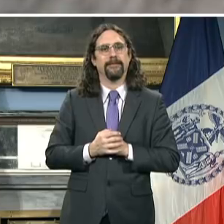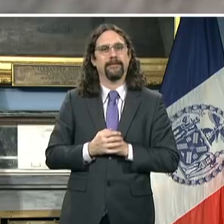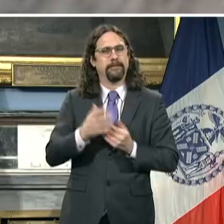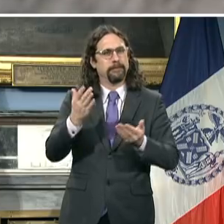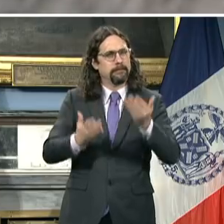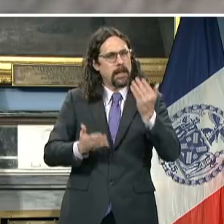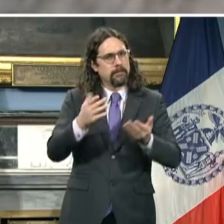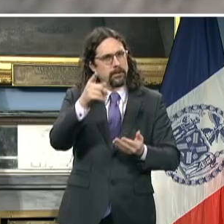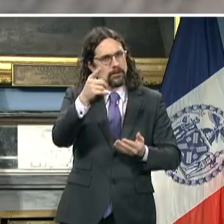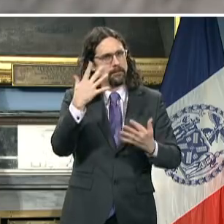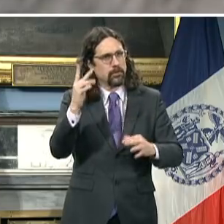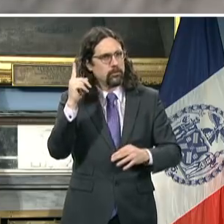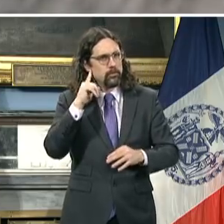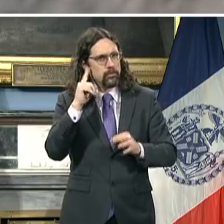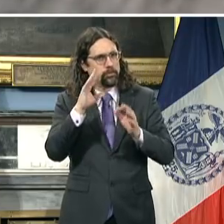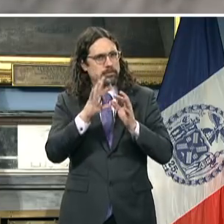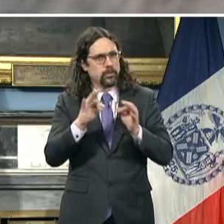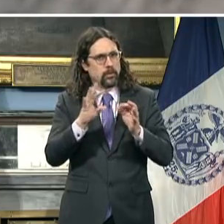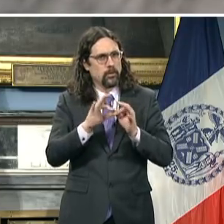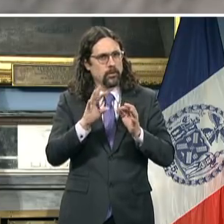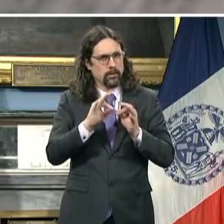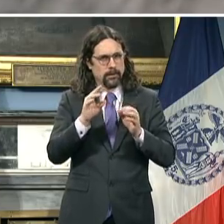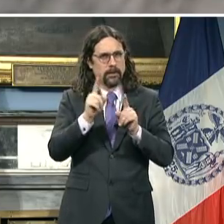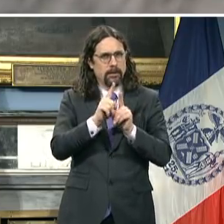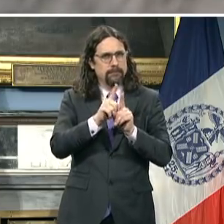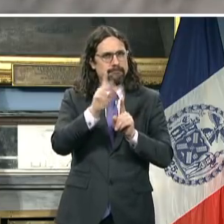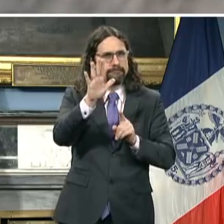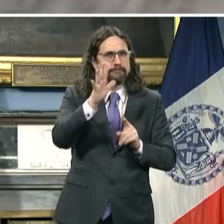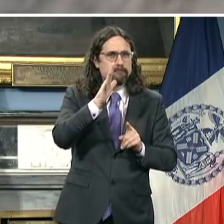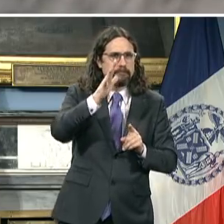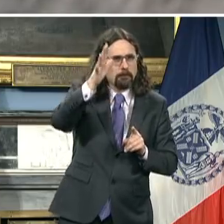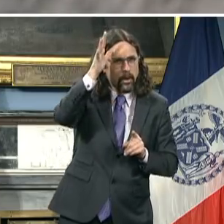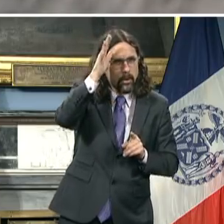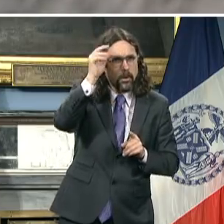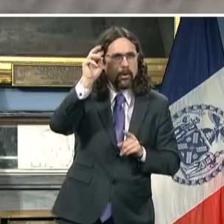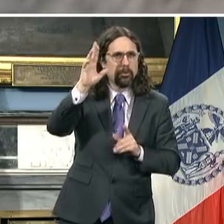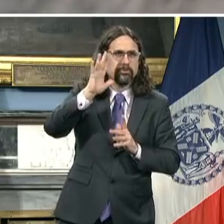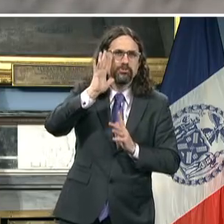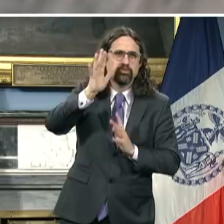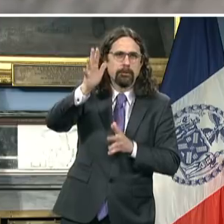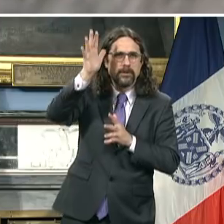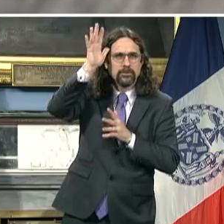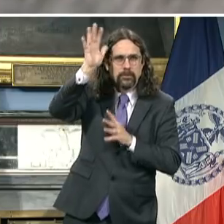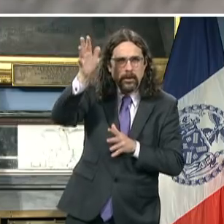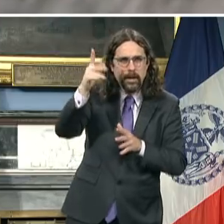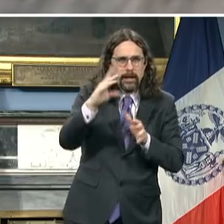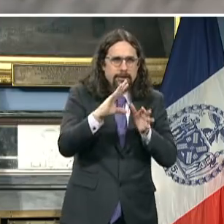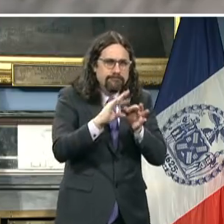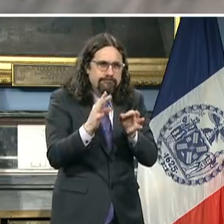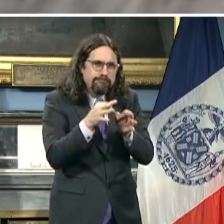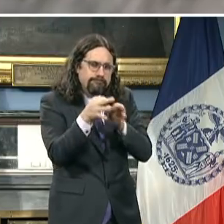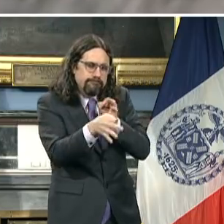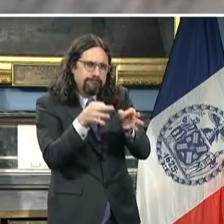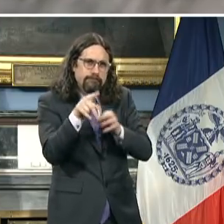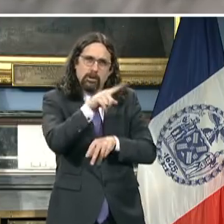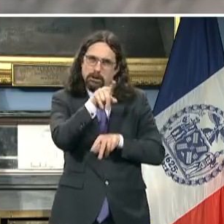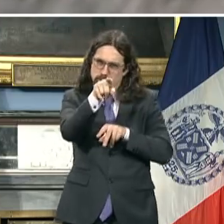FROM PARENTS, MAYBE FROM GRANDPARENT S,OF THE EPIC TIMES OF THE PAST, WORLD